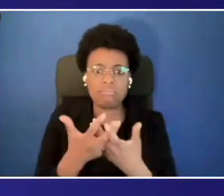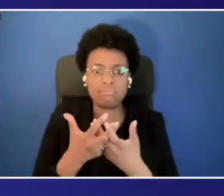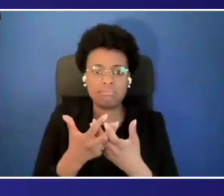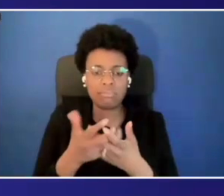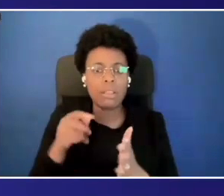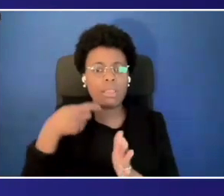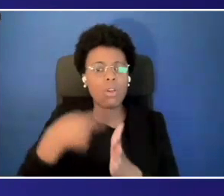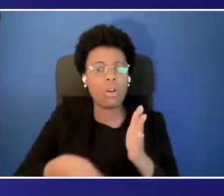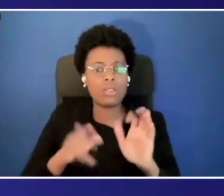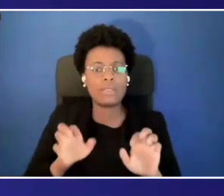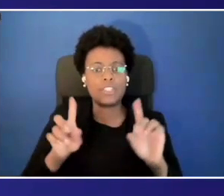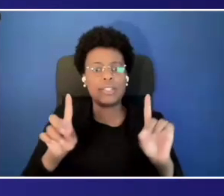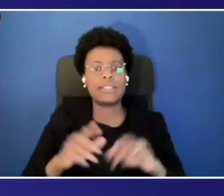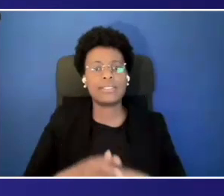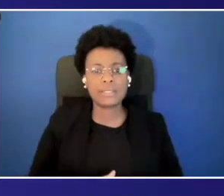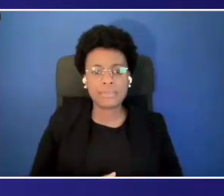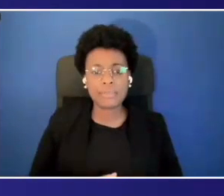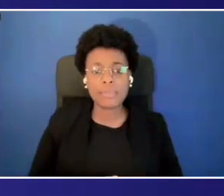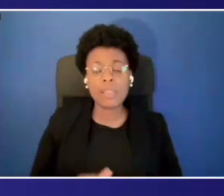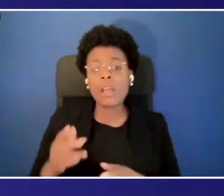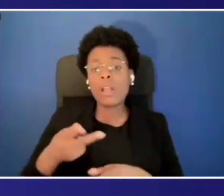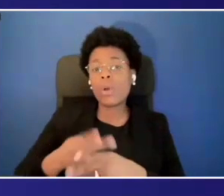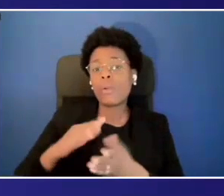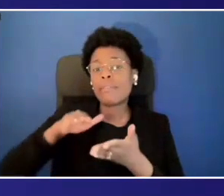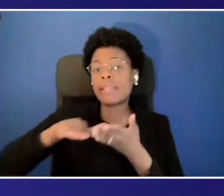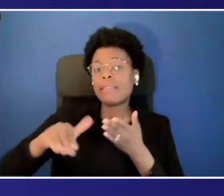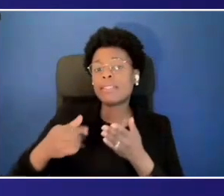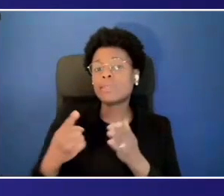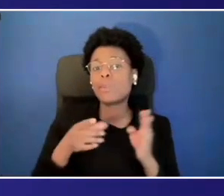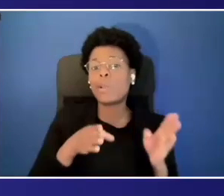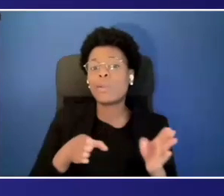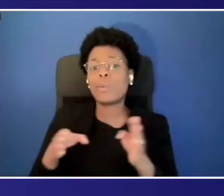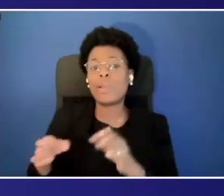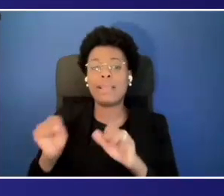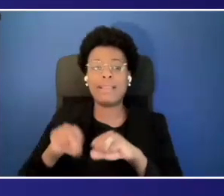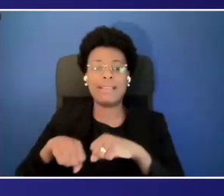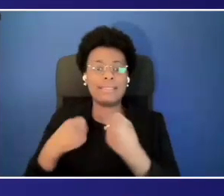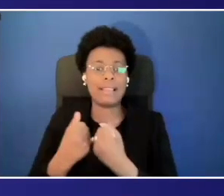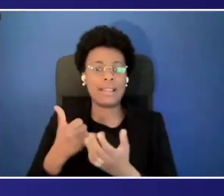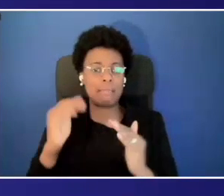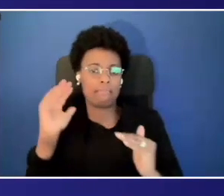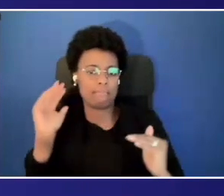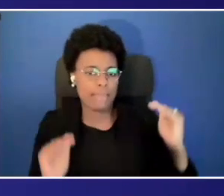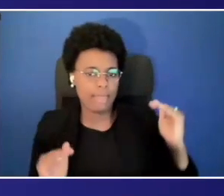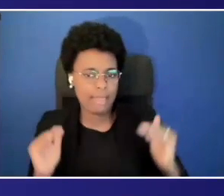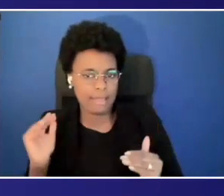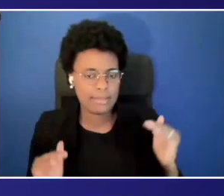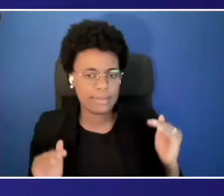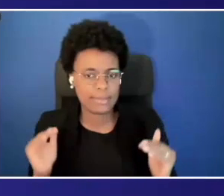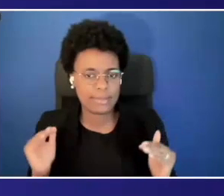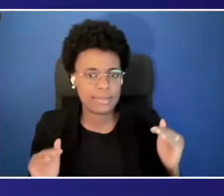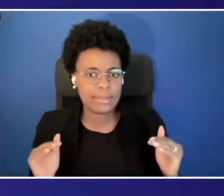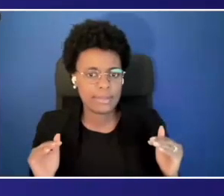Lone forgiveness is one way our society helps balance that gap. I don't own a house.